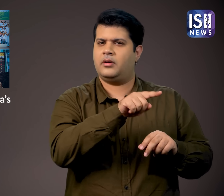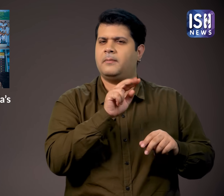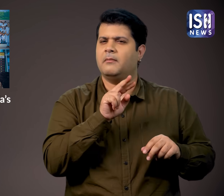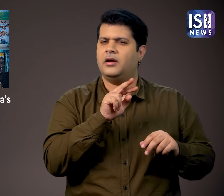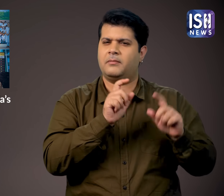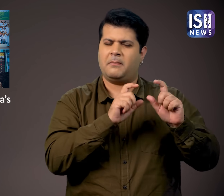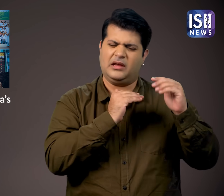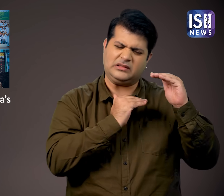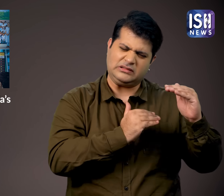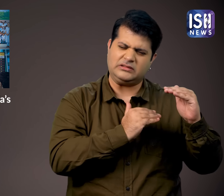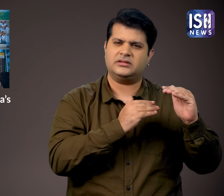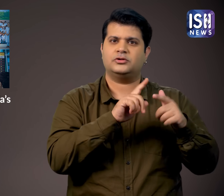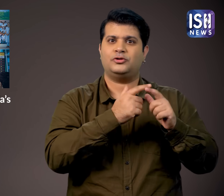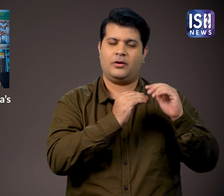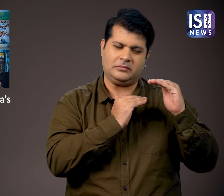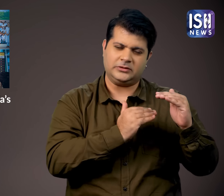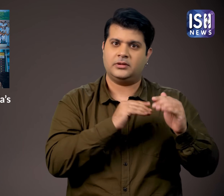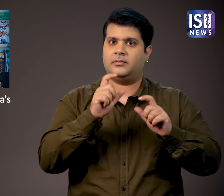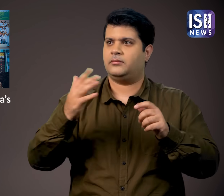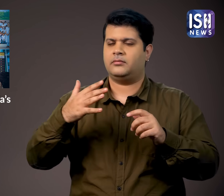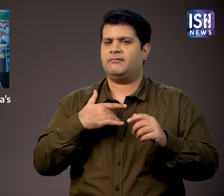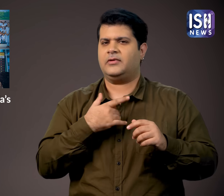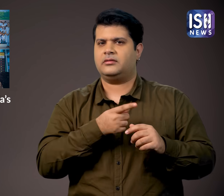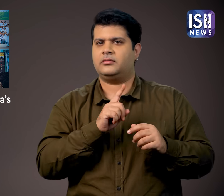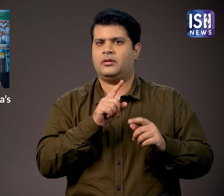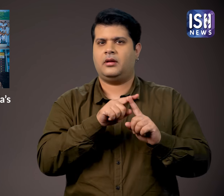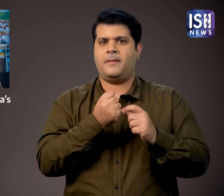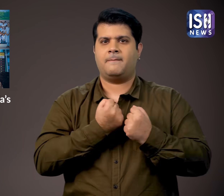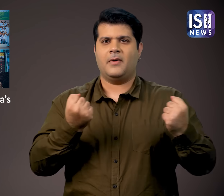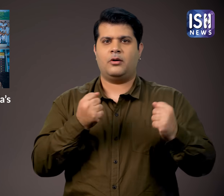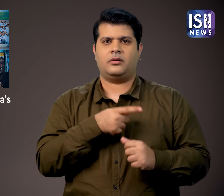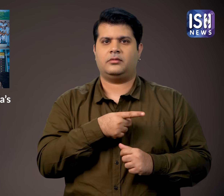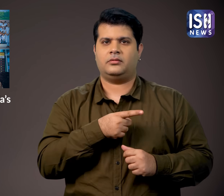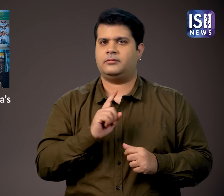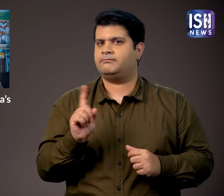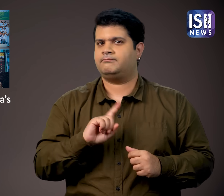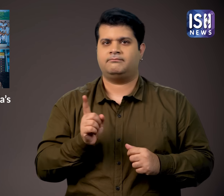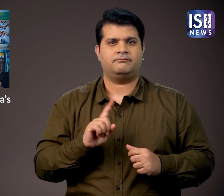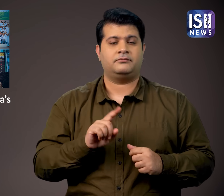They suspect that IndiGo might be overworking their staff to grow the business, becoming powerful.